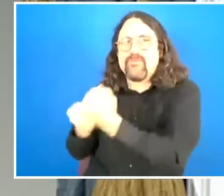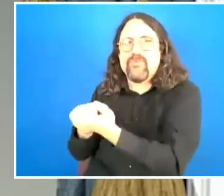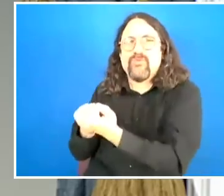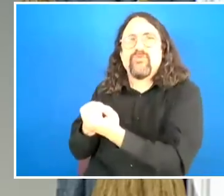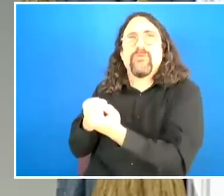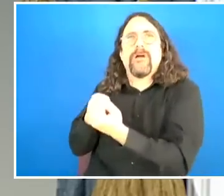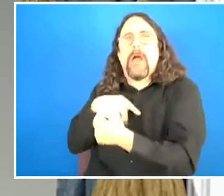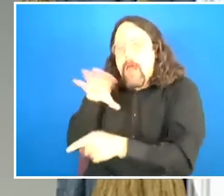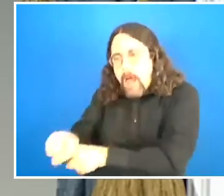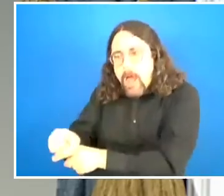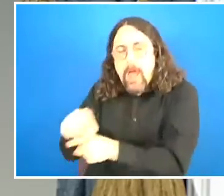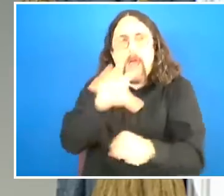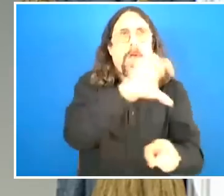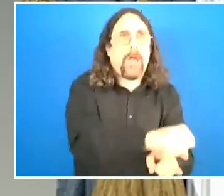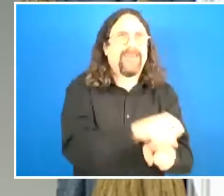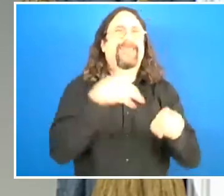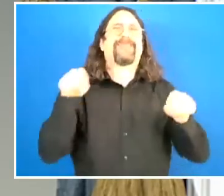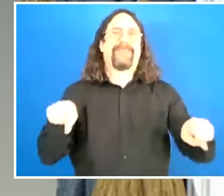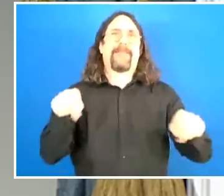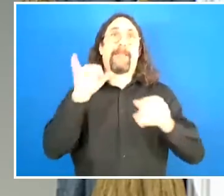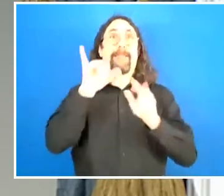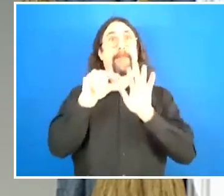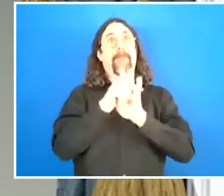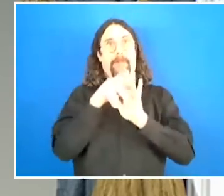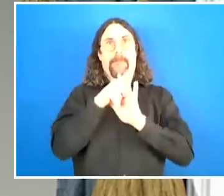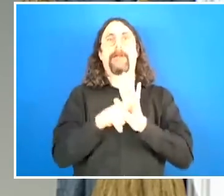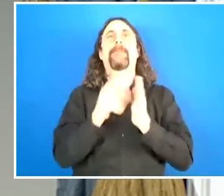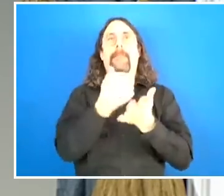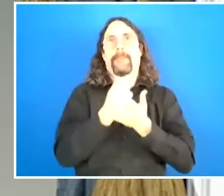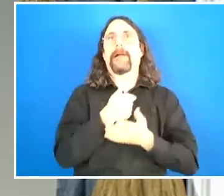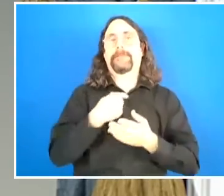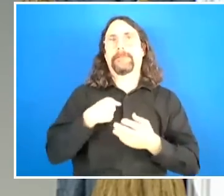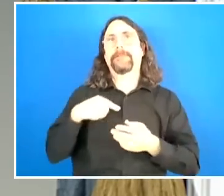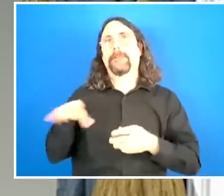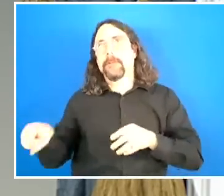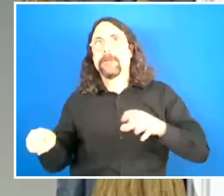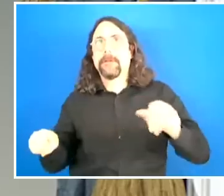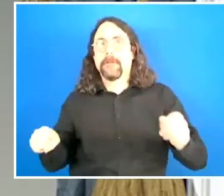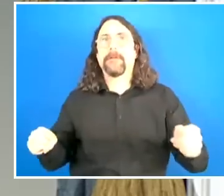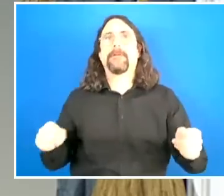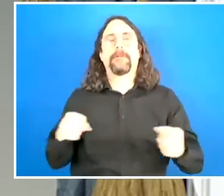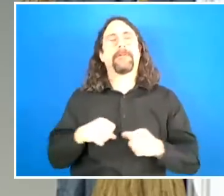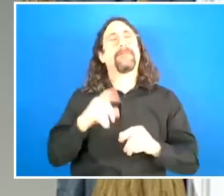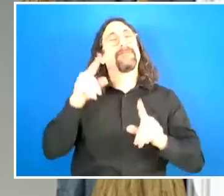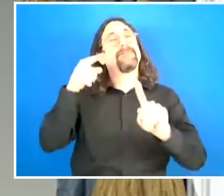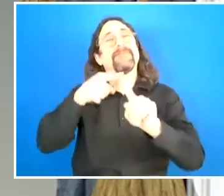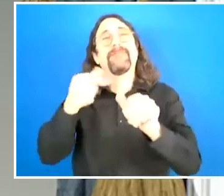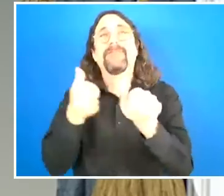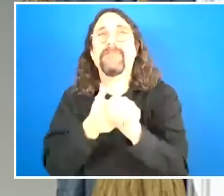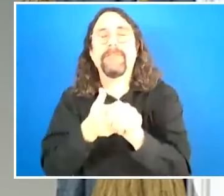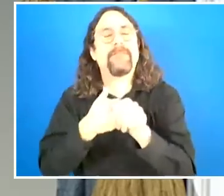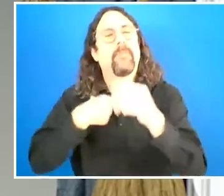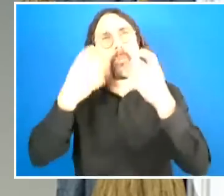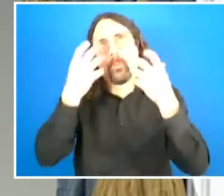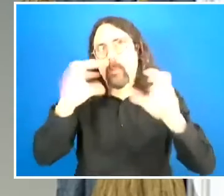I CAN'T THINK OF ANY EDUCATOR THAT SAYS I WANT TO BE A TEACHER BECAUSE I WANT TO FAIL STUDENTS. THE GOAL IS TO HAVE STUDENTS MASTER THE SUBJECT MATTER.